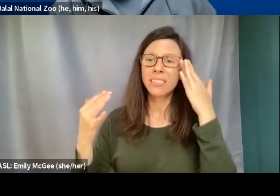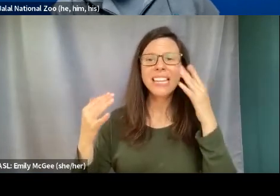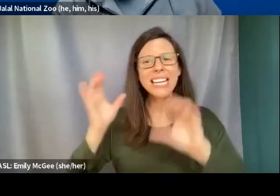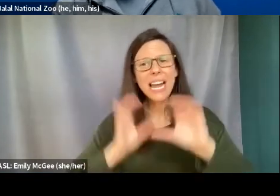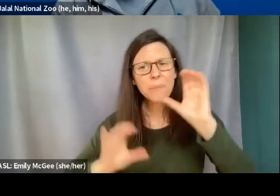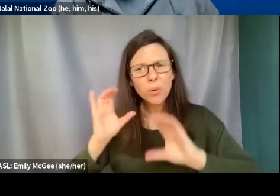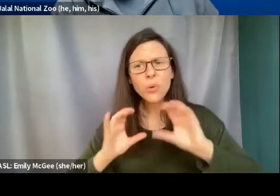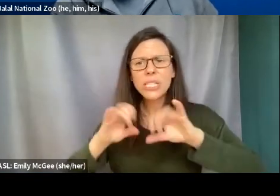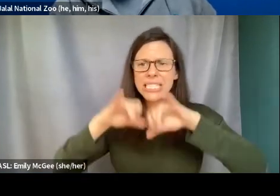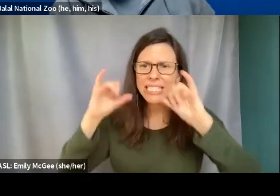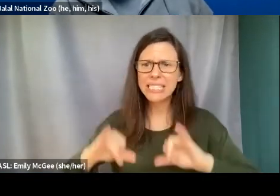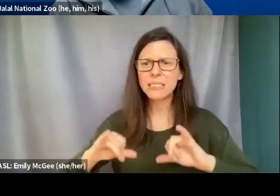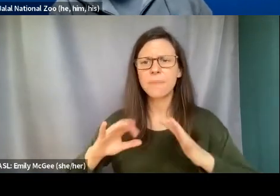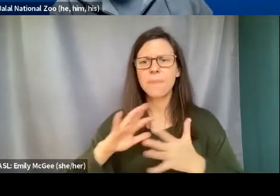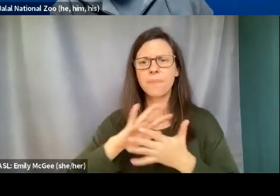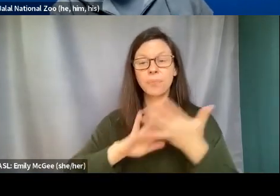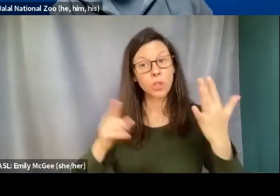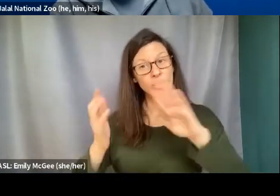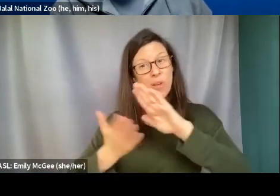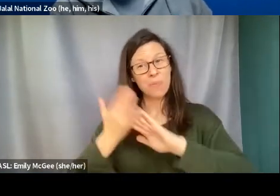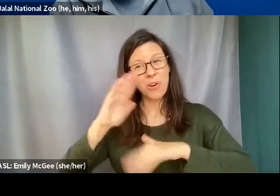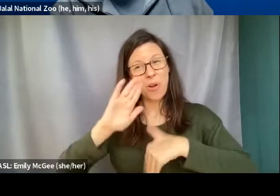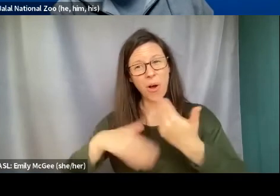and again you are operating all of these different systems with